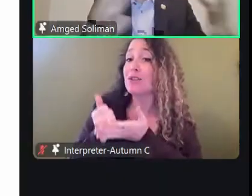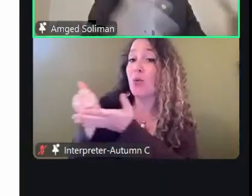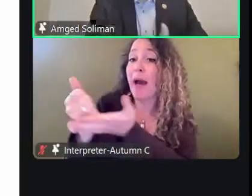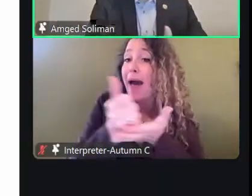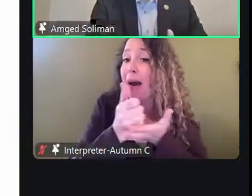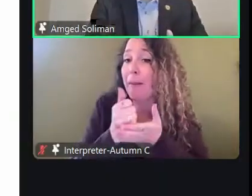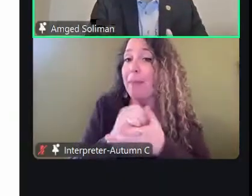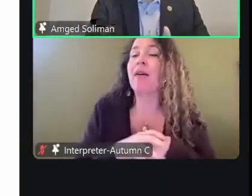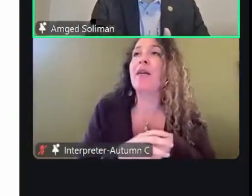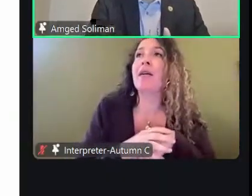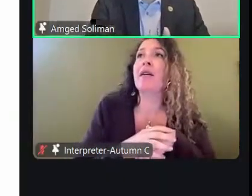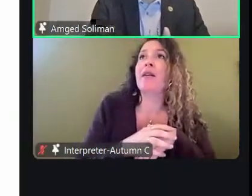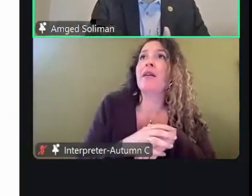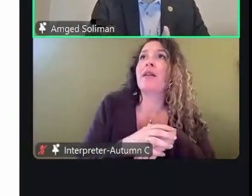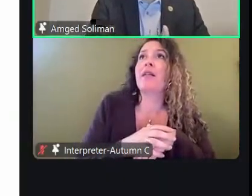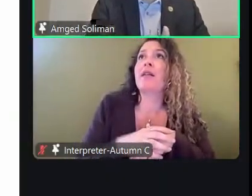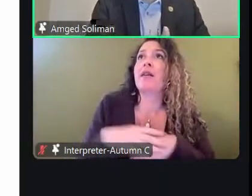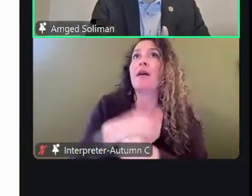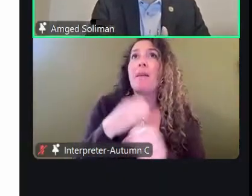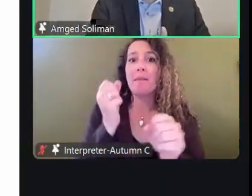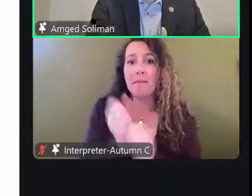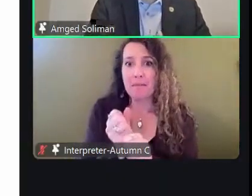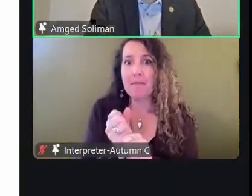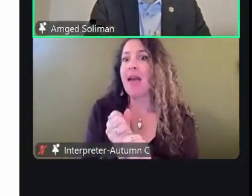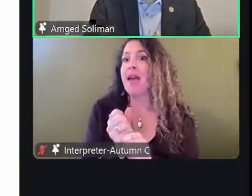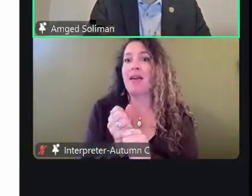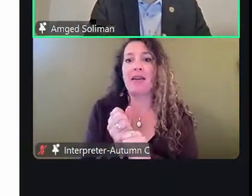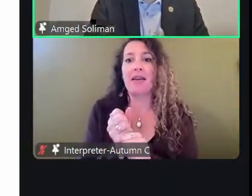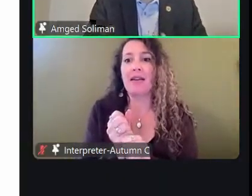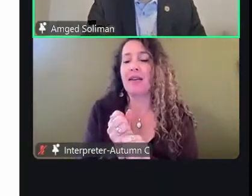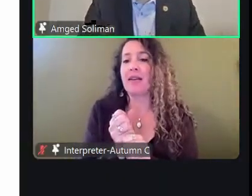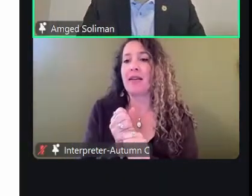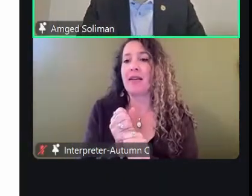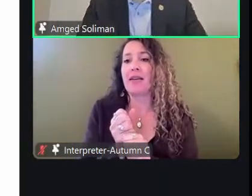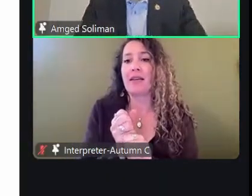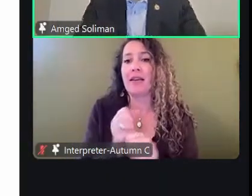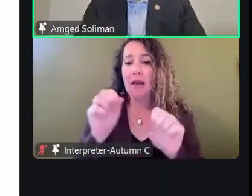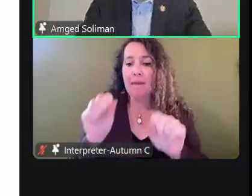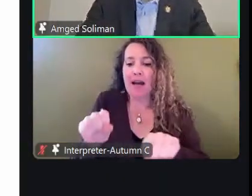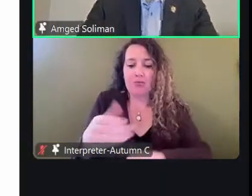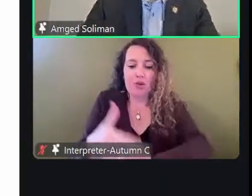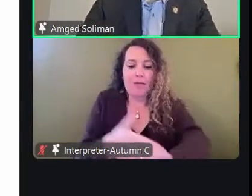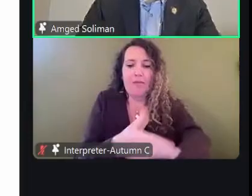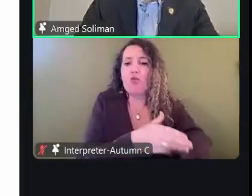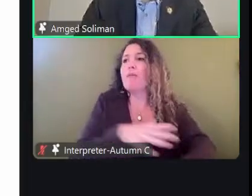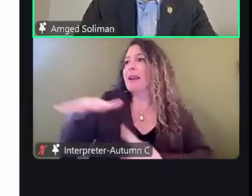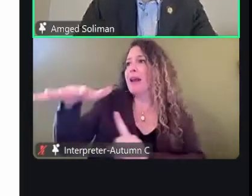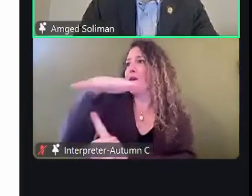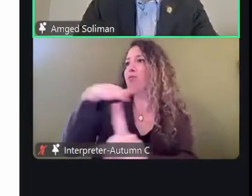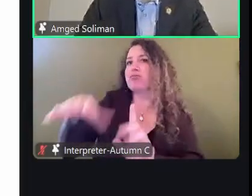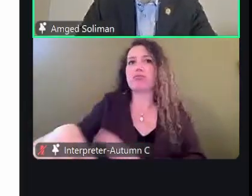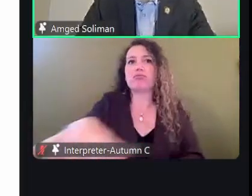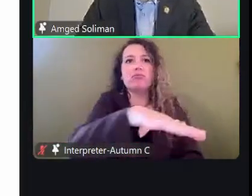um make uh the realities on the ground possible for improvement. Uh NCD had put together a